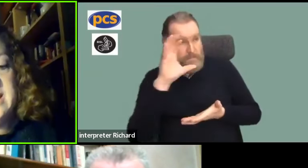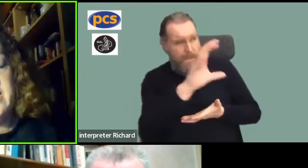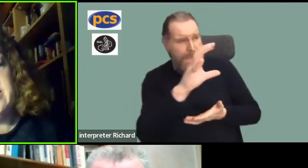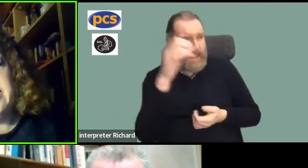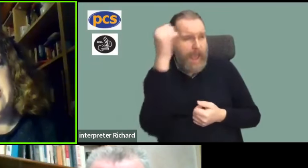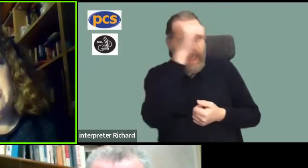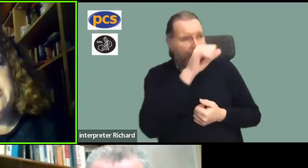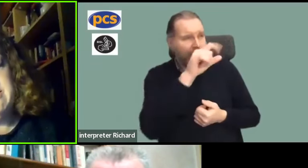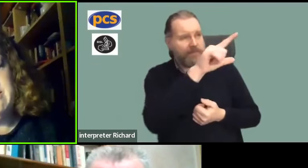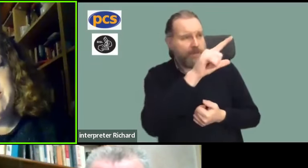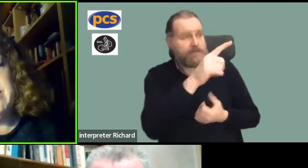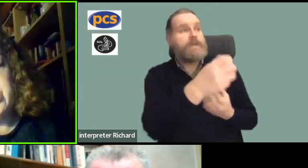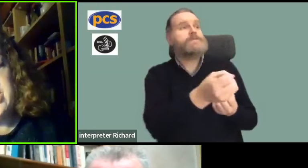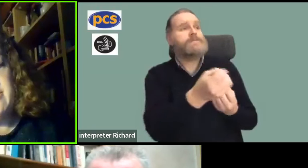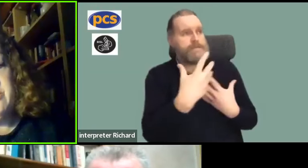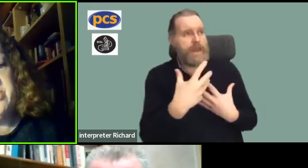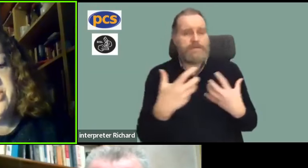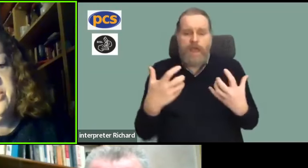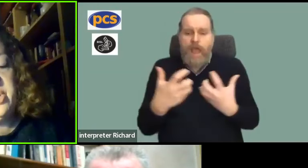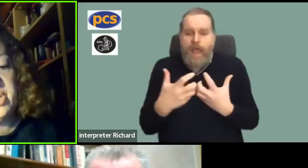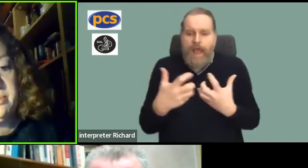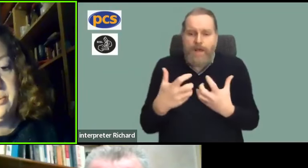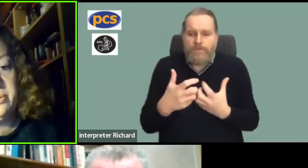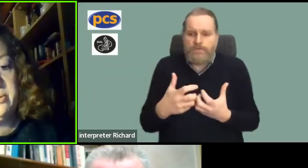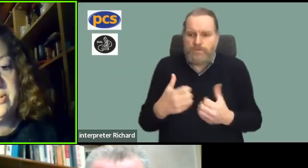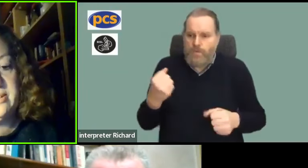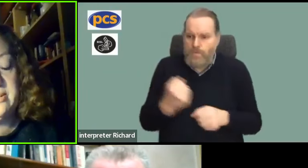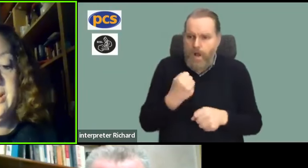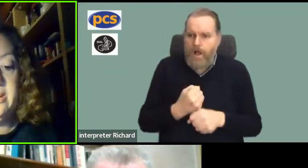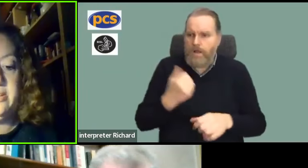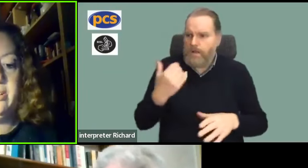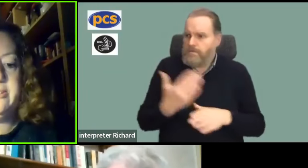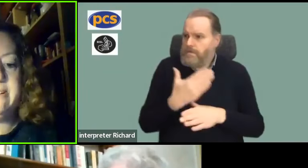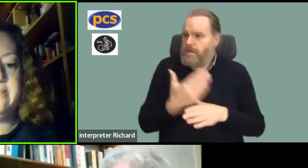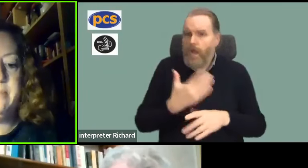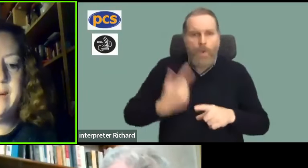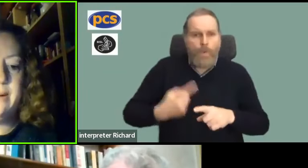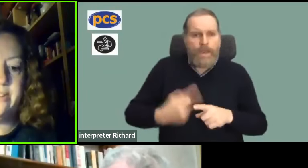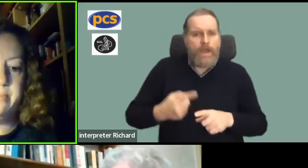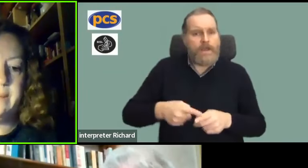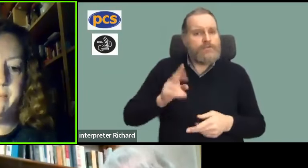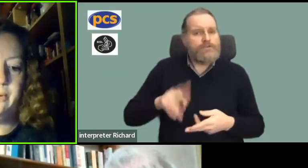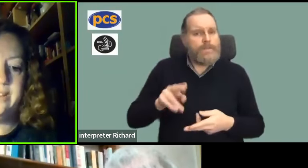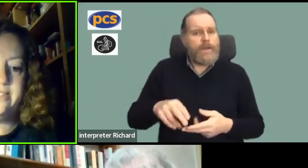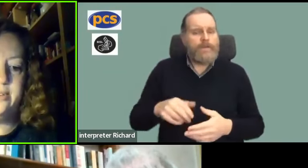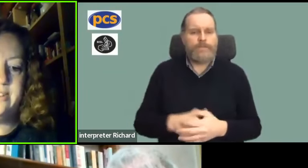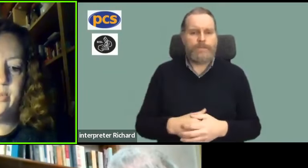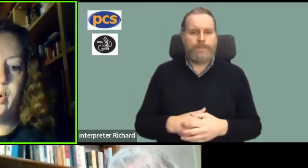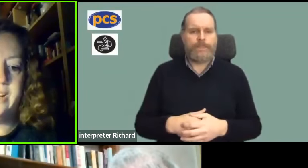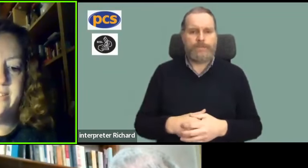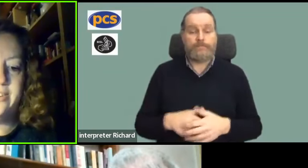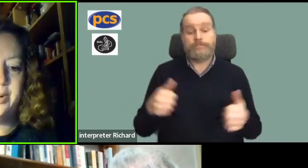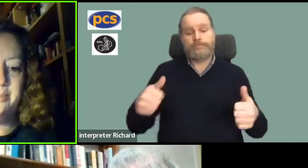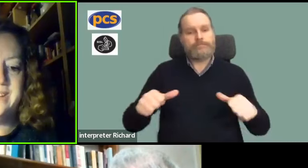that. think that there's a really good point there's a solidarity message here there's a solidarity message here from Sue sharp, who says